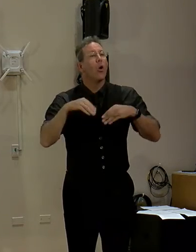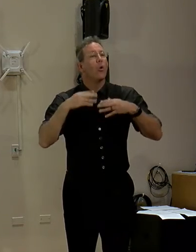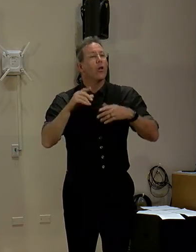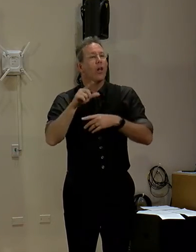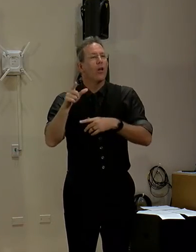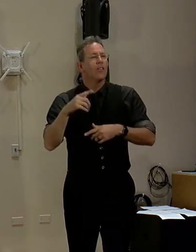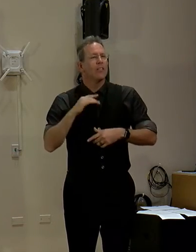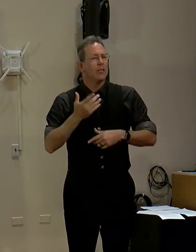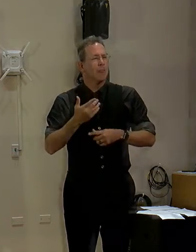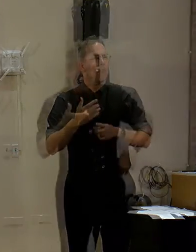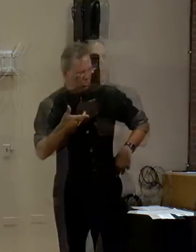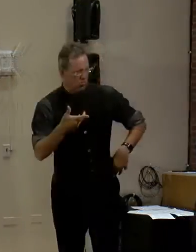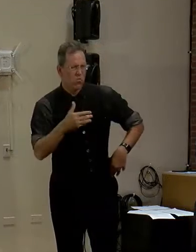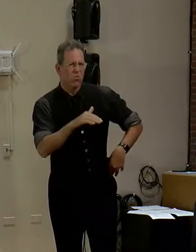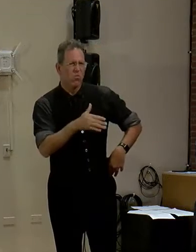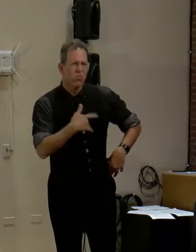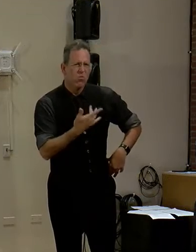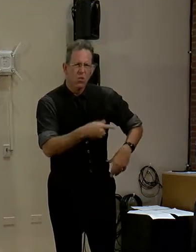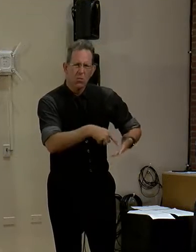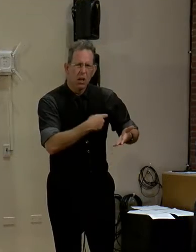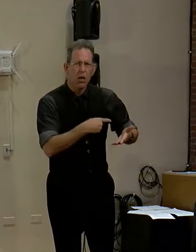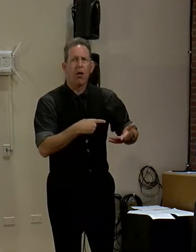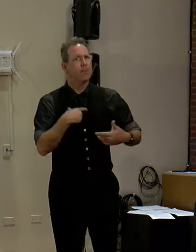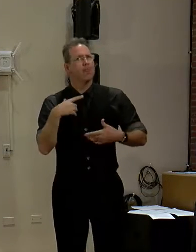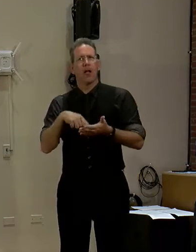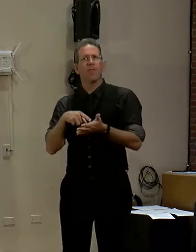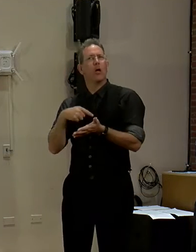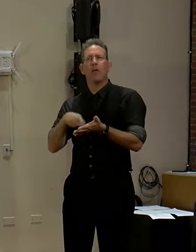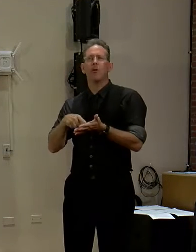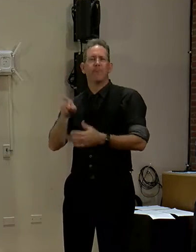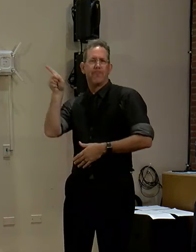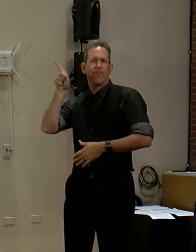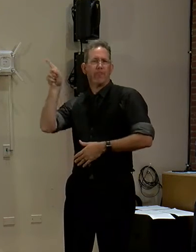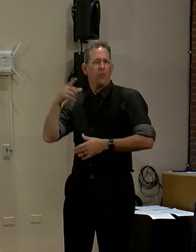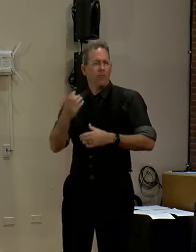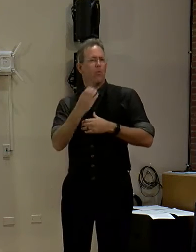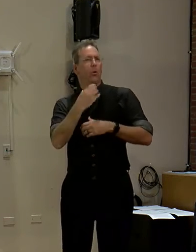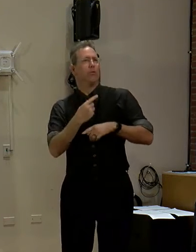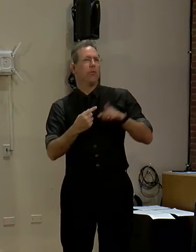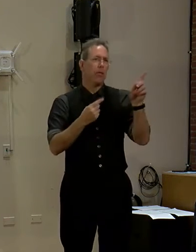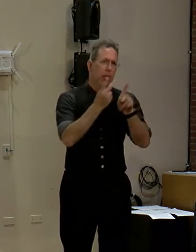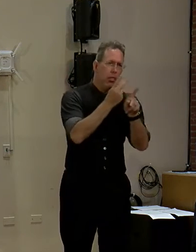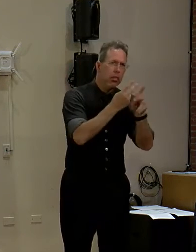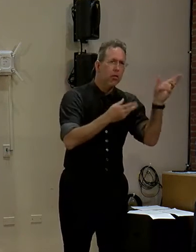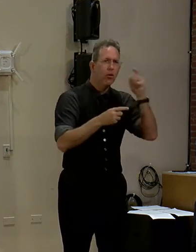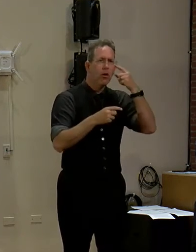THE PERSON'S SITUATION. "From what I'm hearing from some of the landlords, some people are taking advantage of this situation. We'll see how this all sugars off, but we will